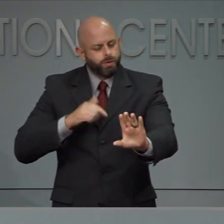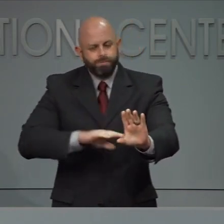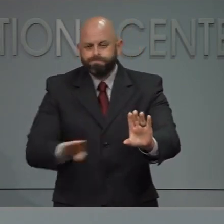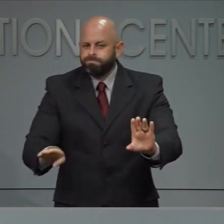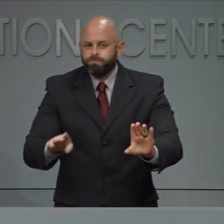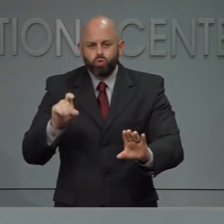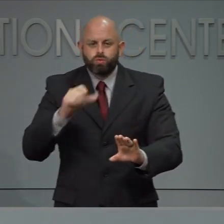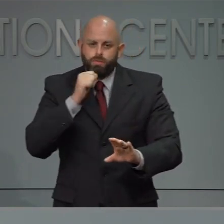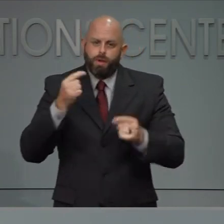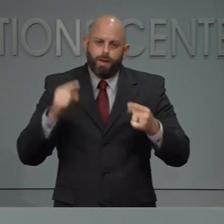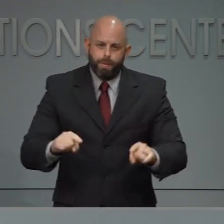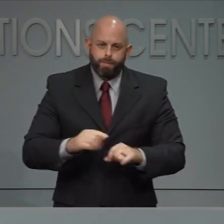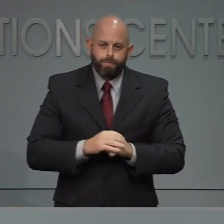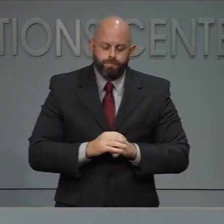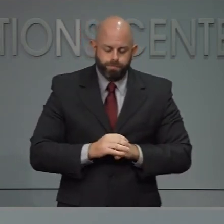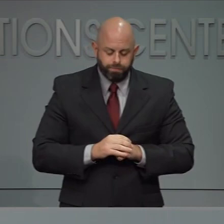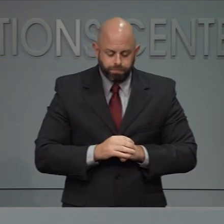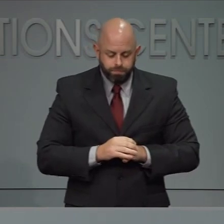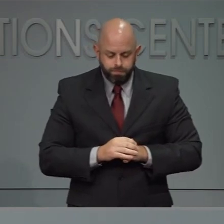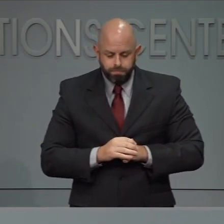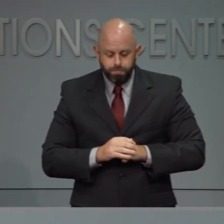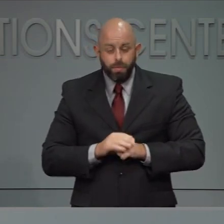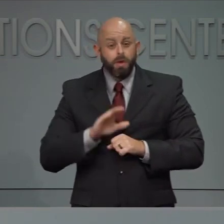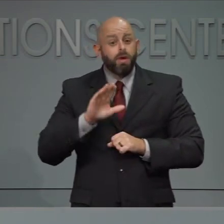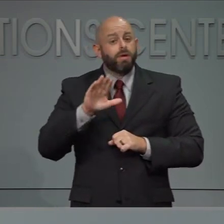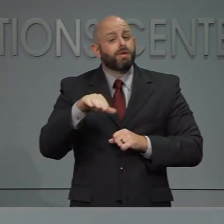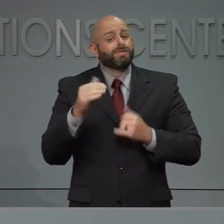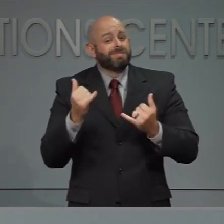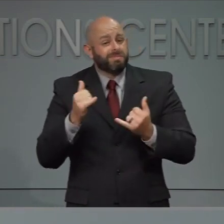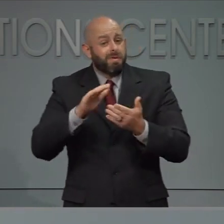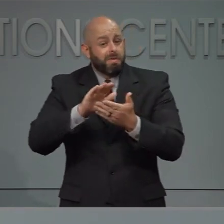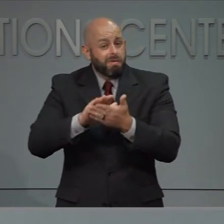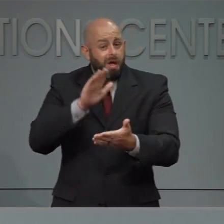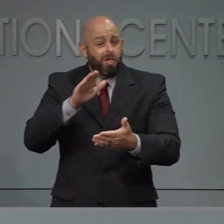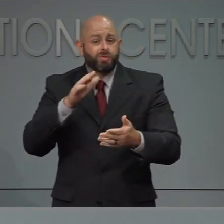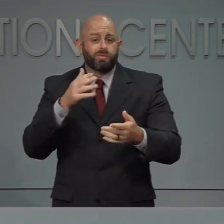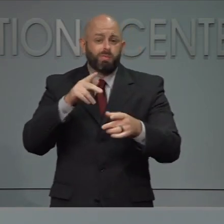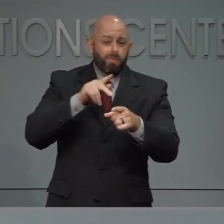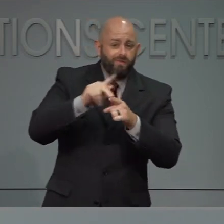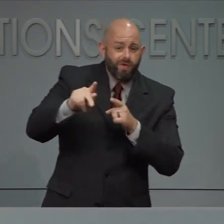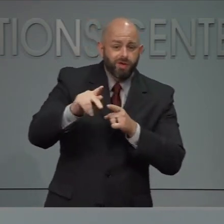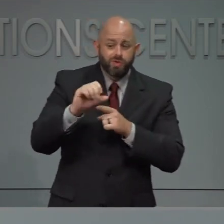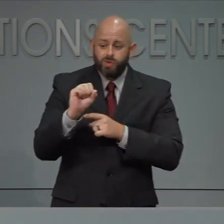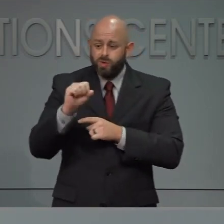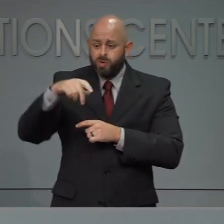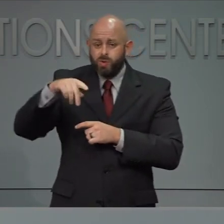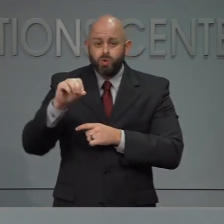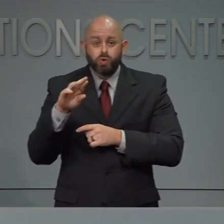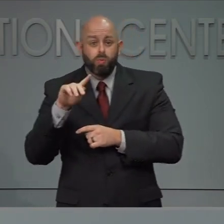NOT THINGS THAT WE THINK SHOULD HAPPEN NOW WHEN YOU TALK ABOUT PROFESSIONAL COLLEGE SPORTS. THOUGH THEY ARE DOING AND